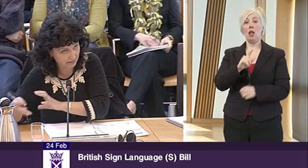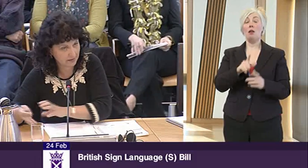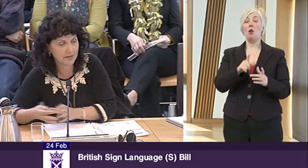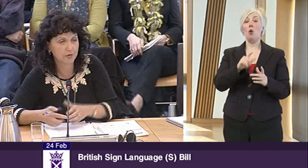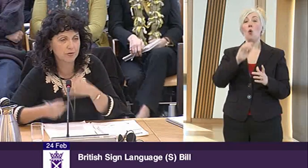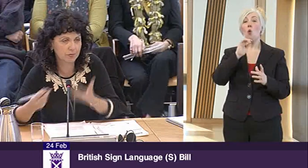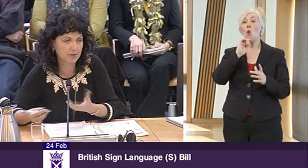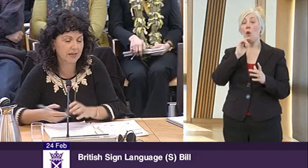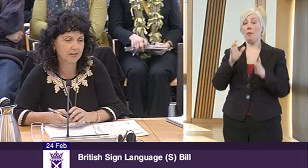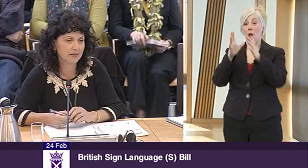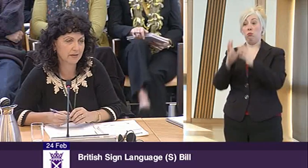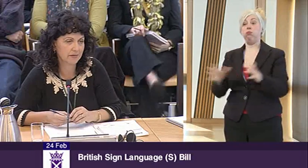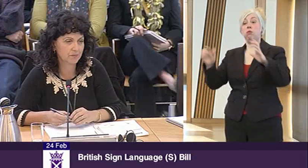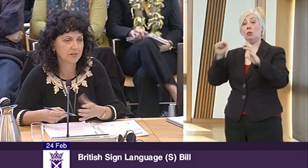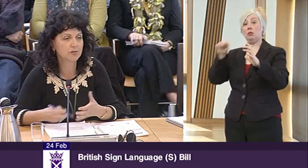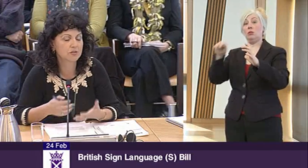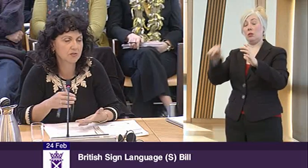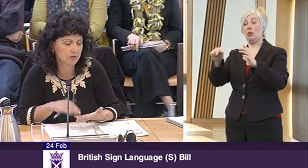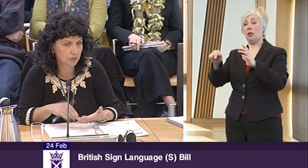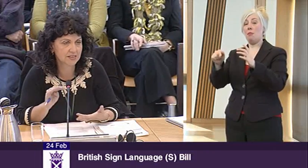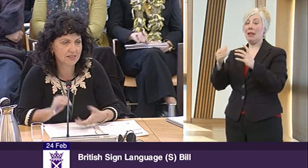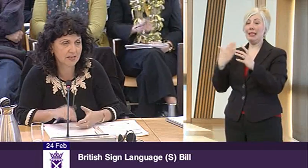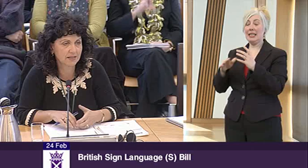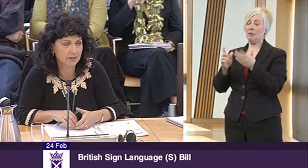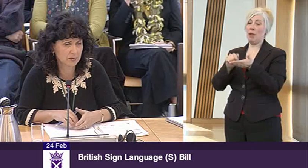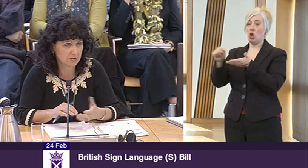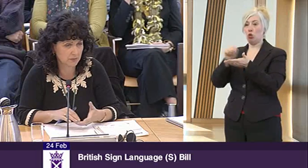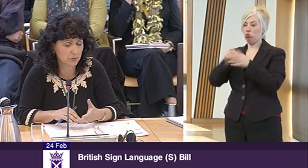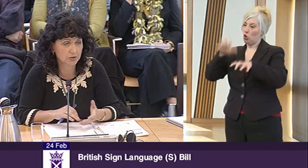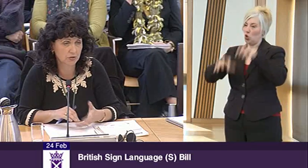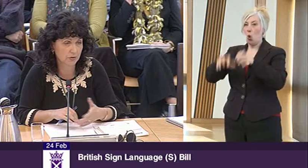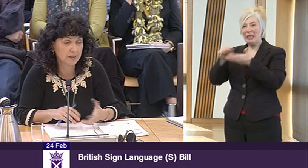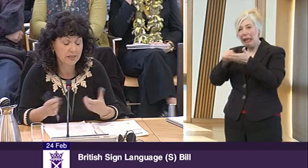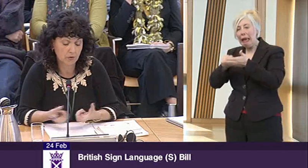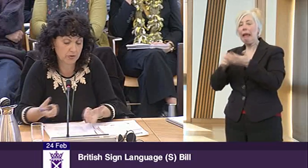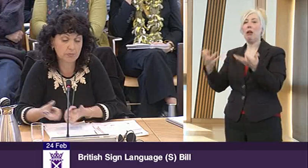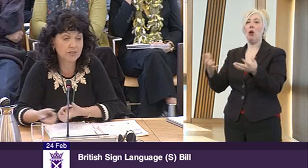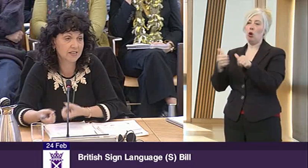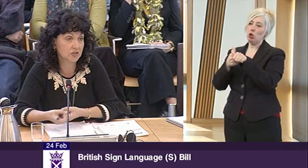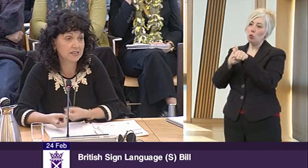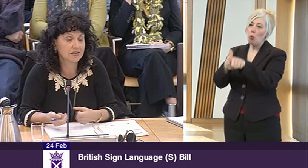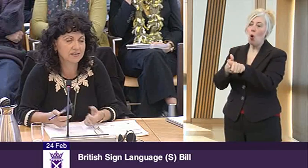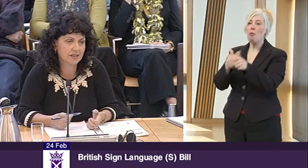a greater majority in the other group that requires note-taking support or other communication